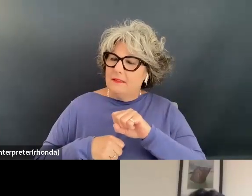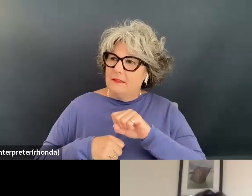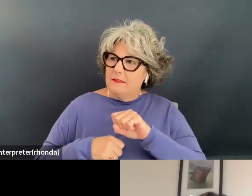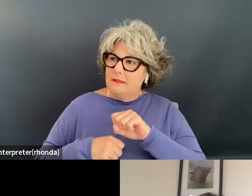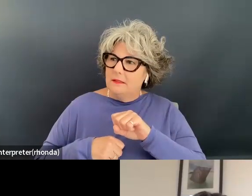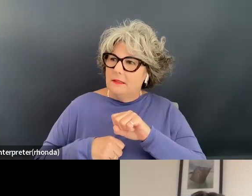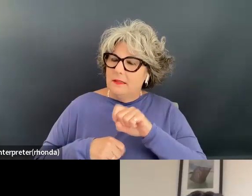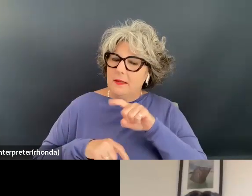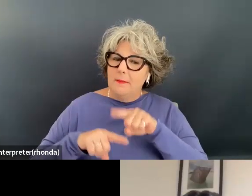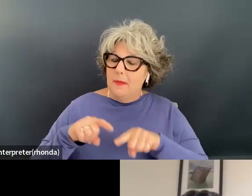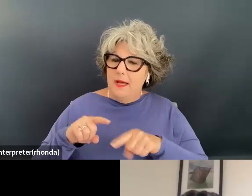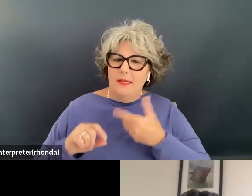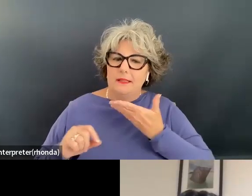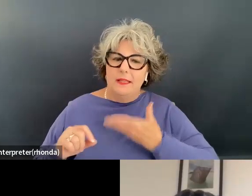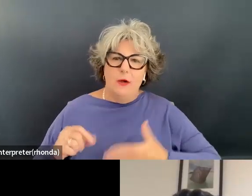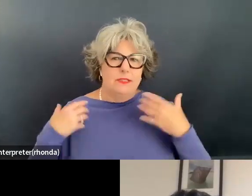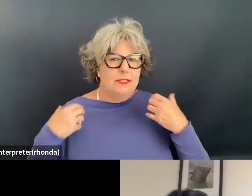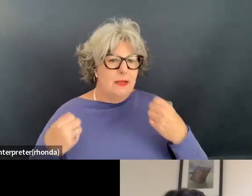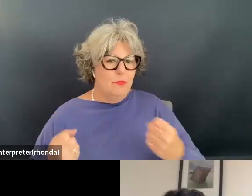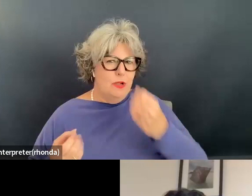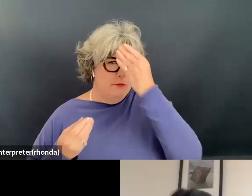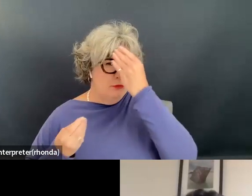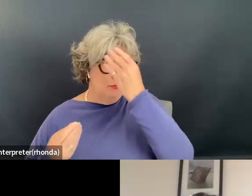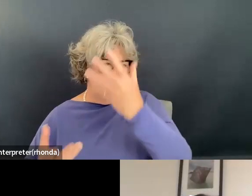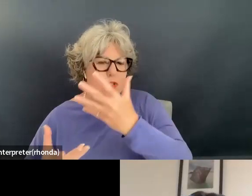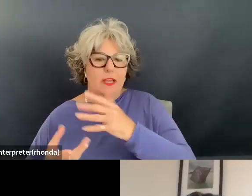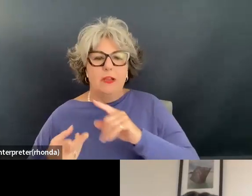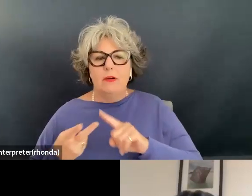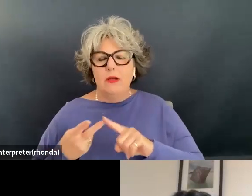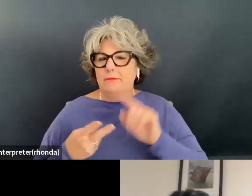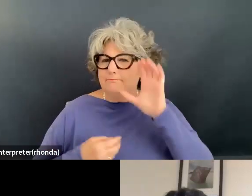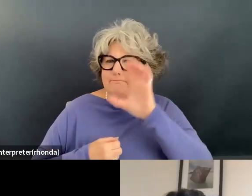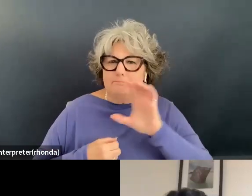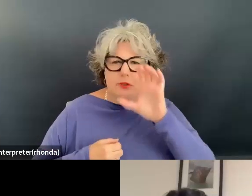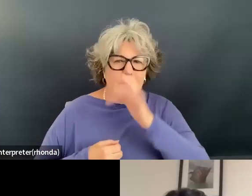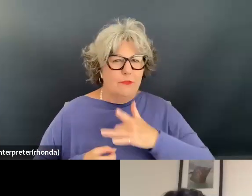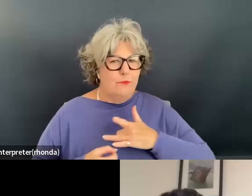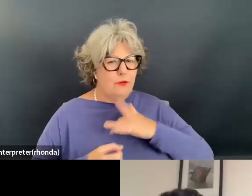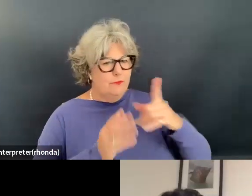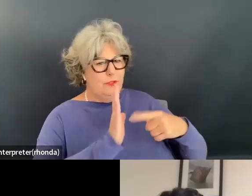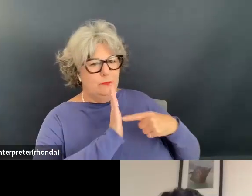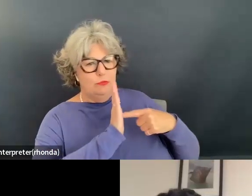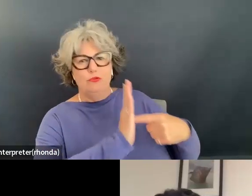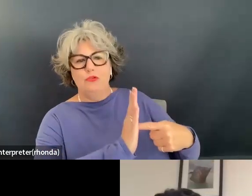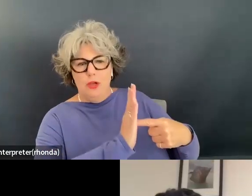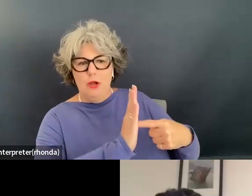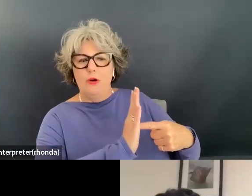But again, I wasn't brave to share that, and I was looking for a film to show it as a sample.